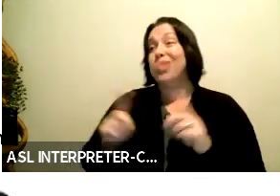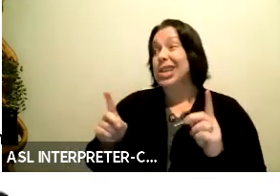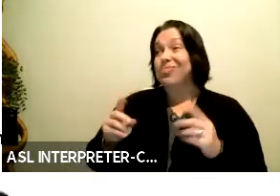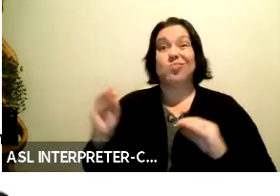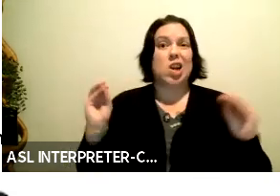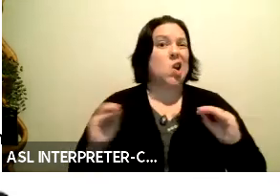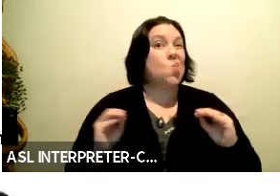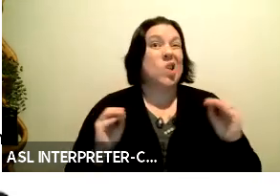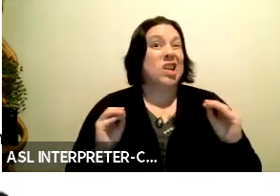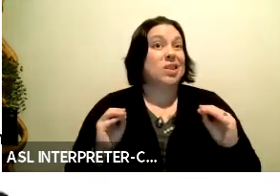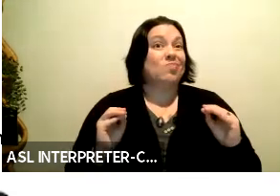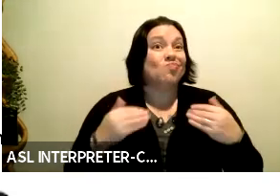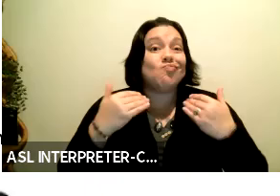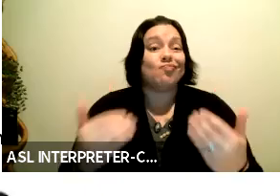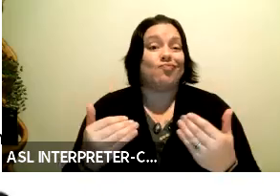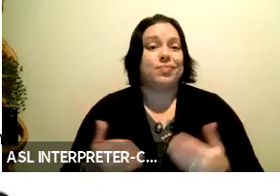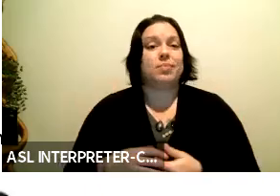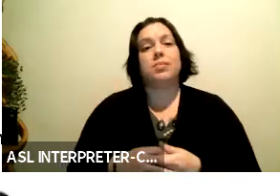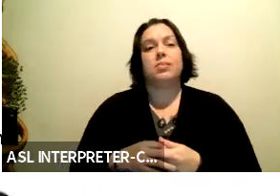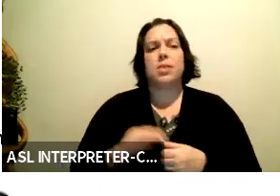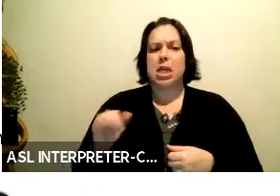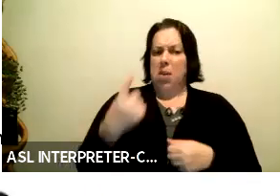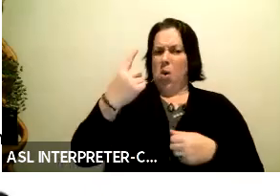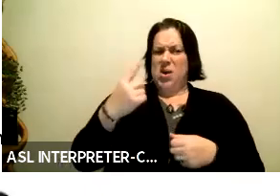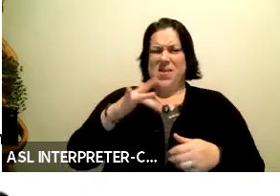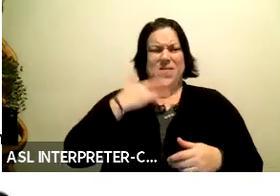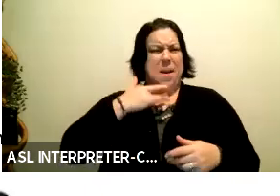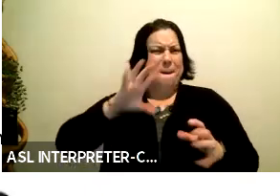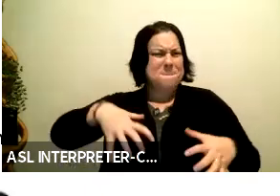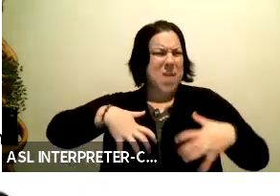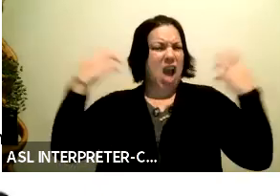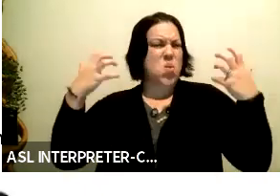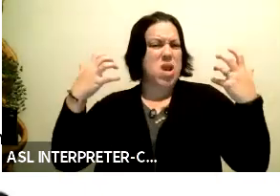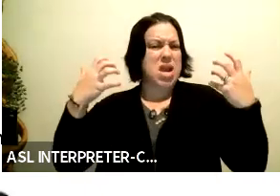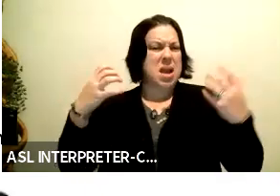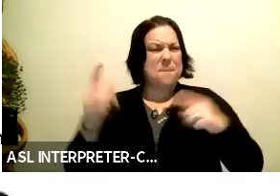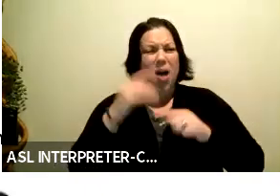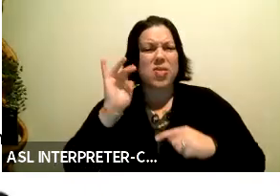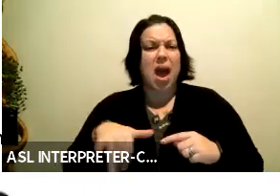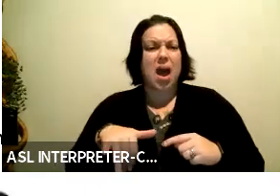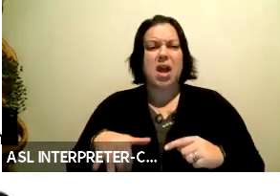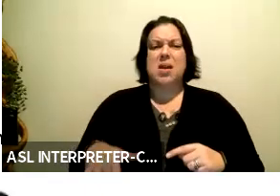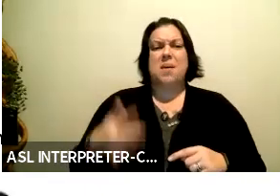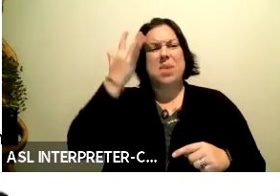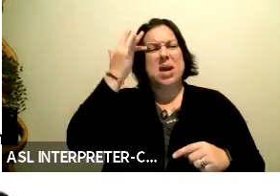Everybody's job. Everybody thought Anybody could do it, but Nobody realized that Everybody wouldn't